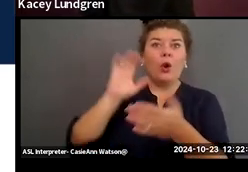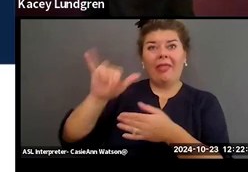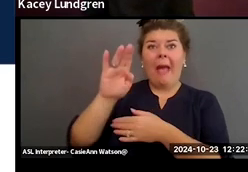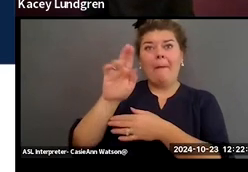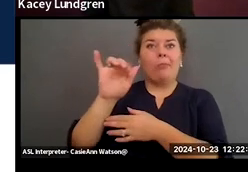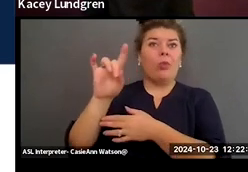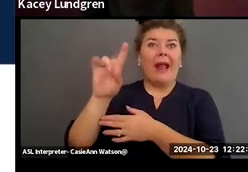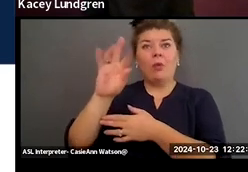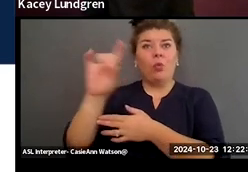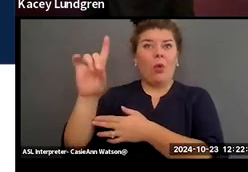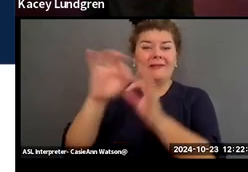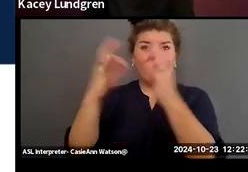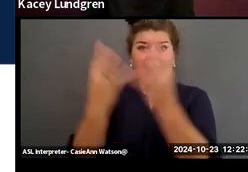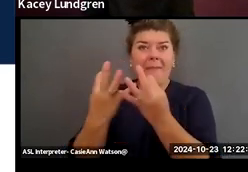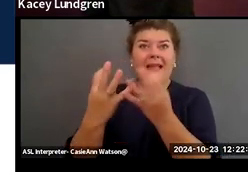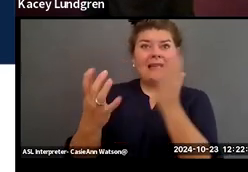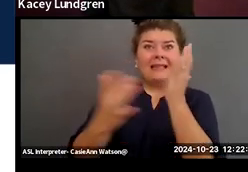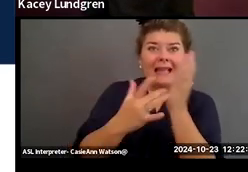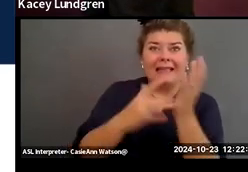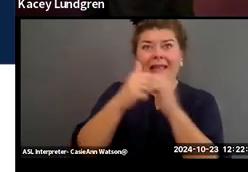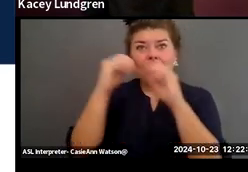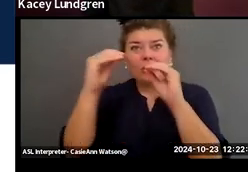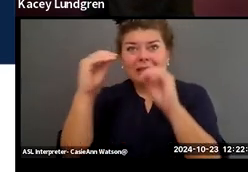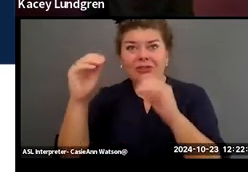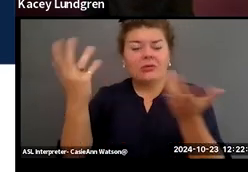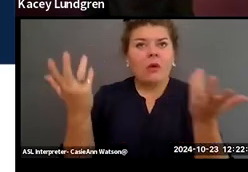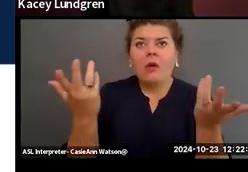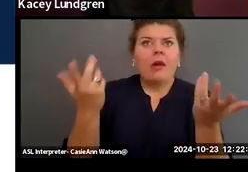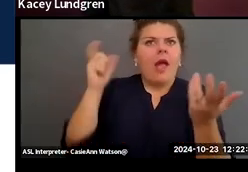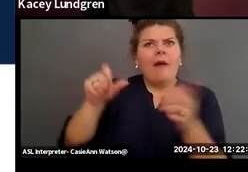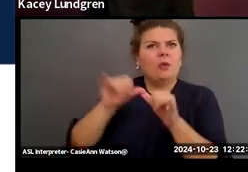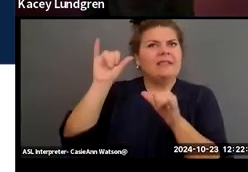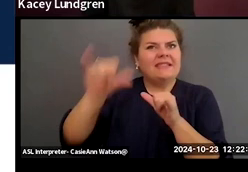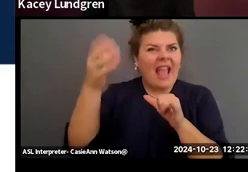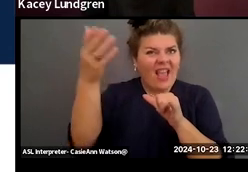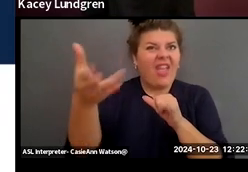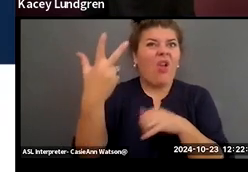he had to agree to stay in England for three years. Basically sign a non-disclosure agreement